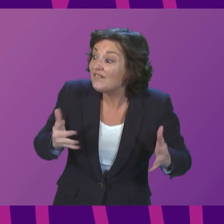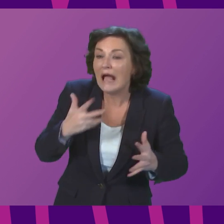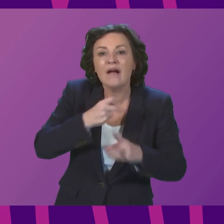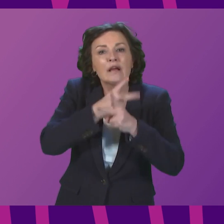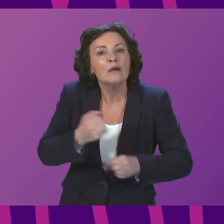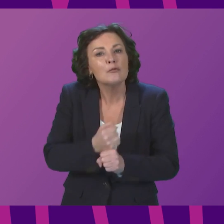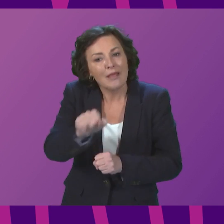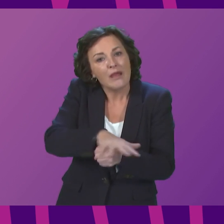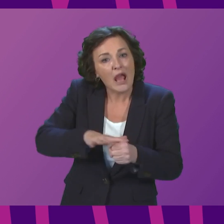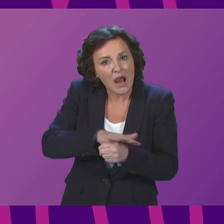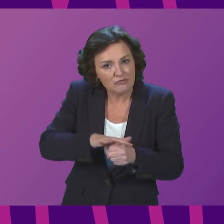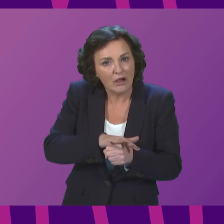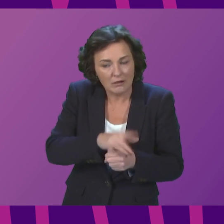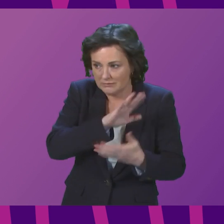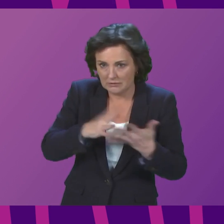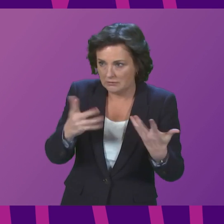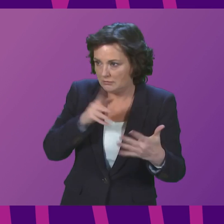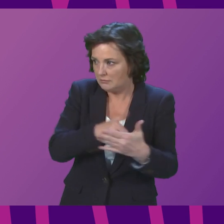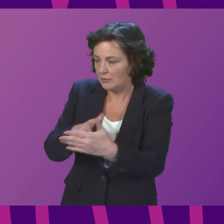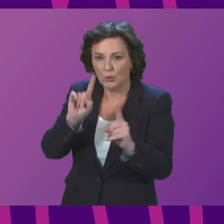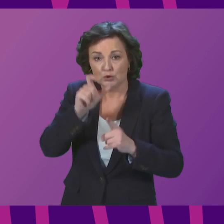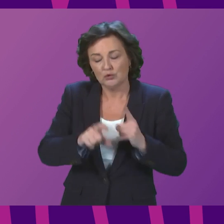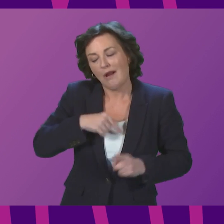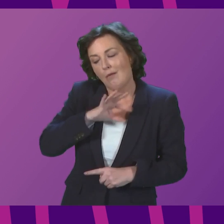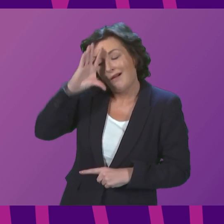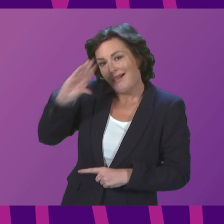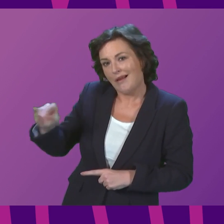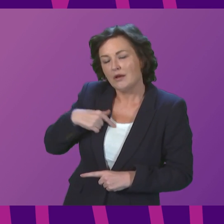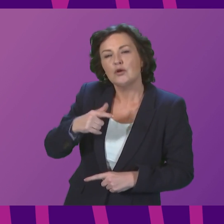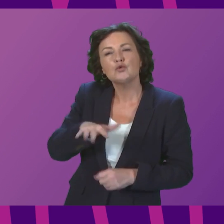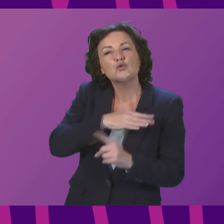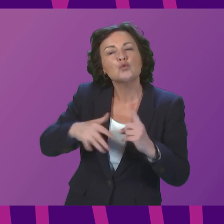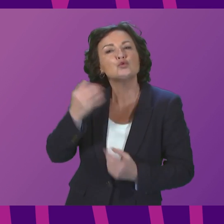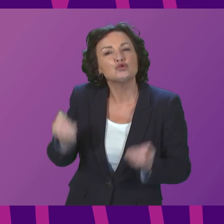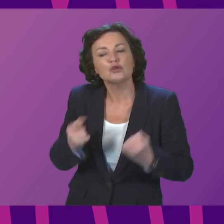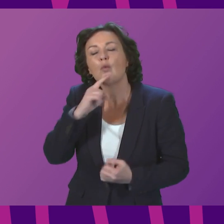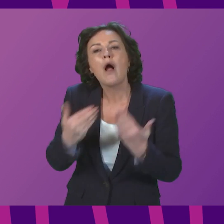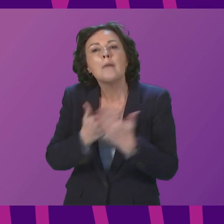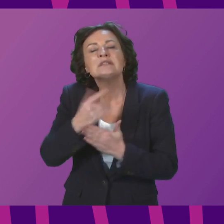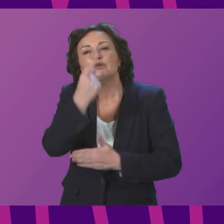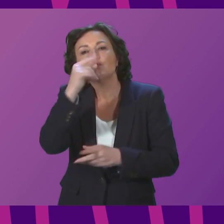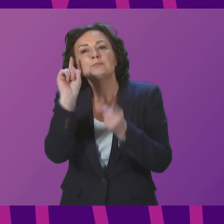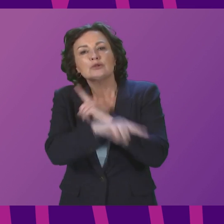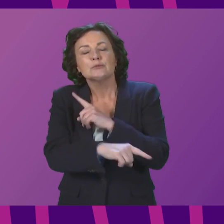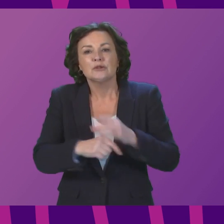I will ensure that the Cabinet Secretary for Social Justice, Housing and Local Government takes that into account and provides an update to Christine Grahame as soon as possible.